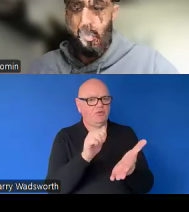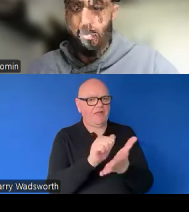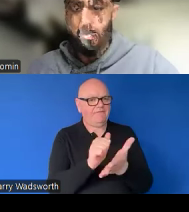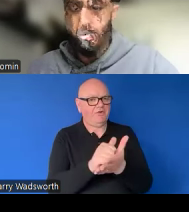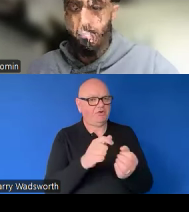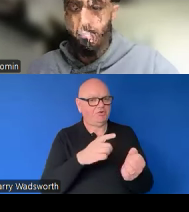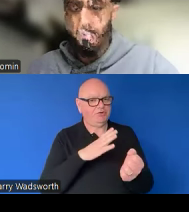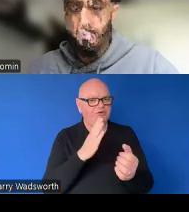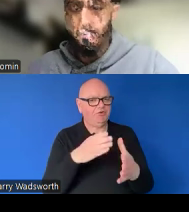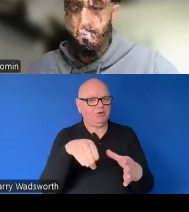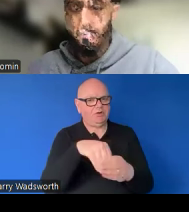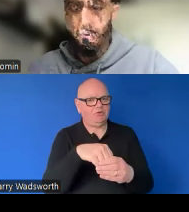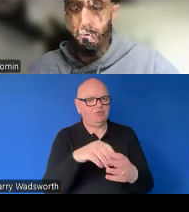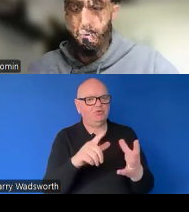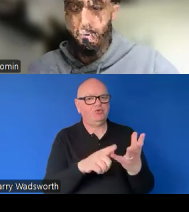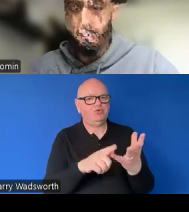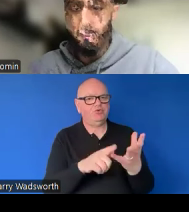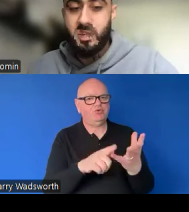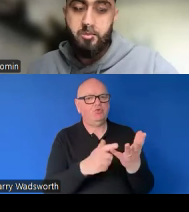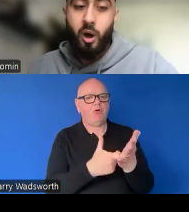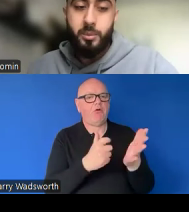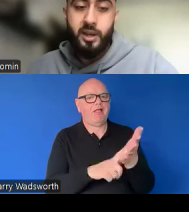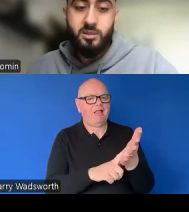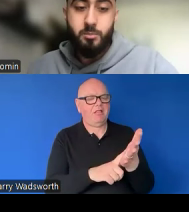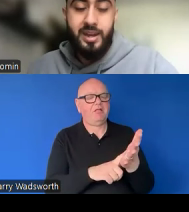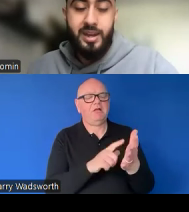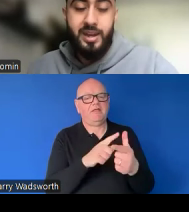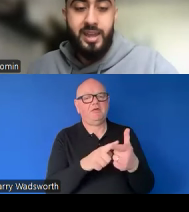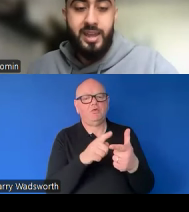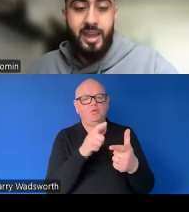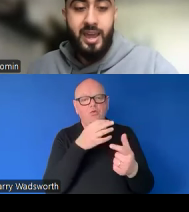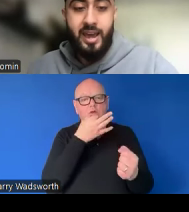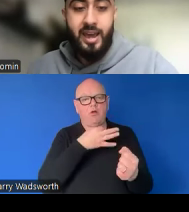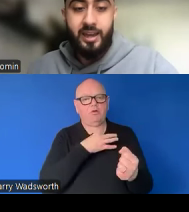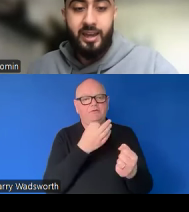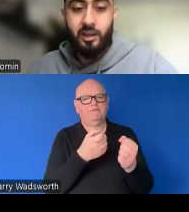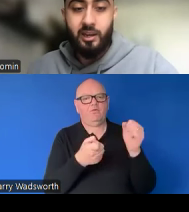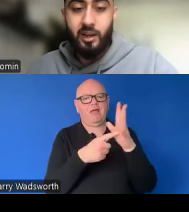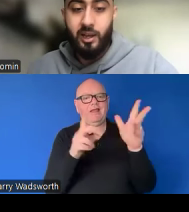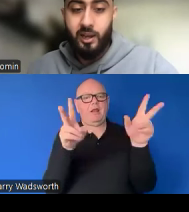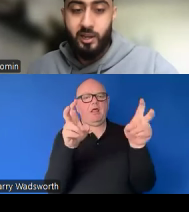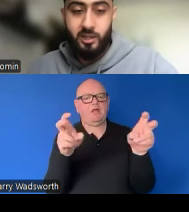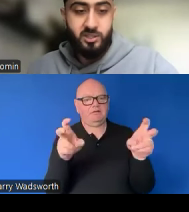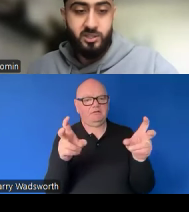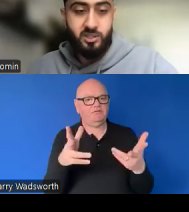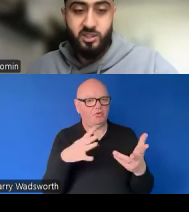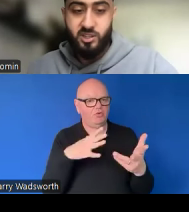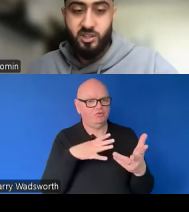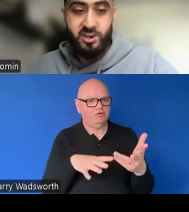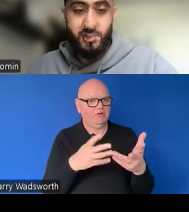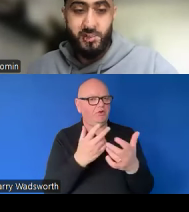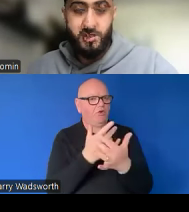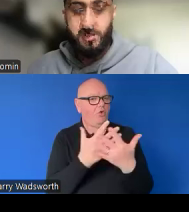and then it's going to ask for our headlines. Now, you want to populate as many headlines as possible, so I've got half-term activities for kids, and you can see these